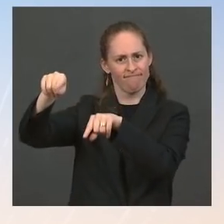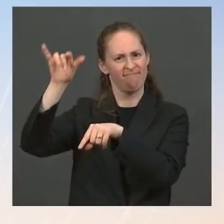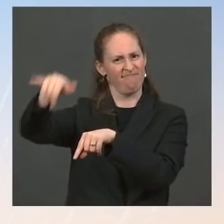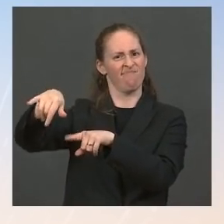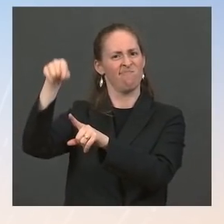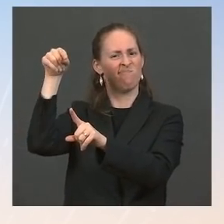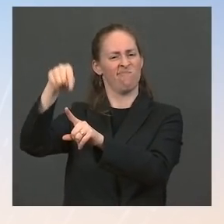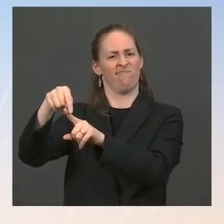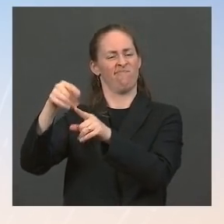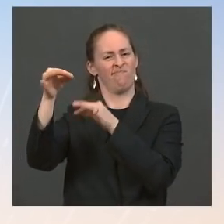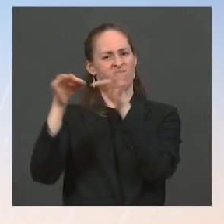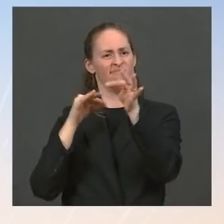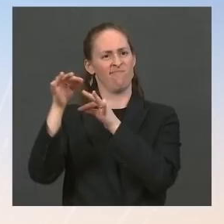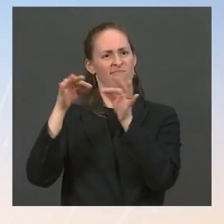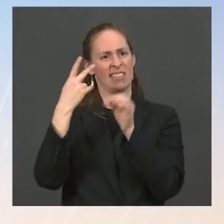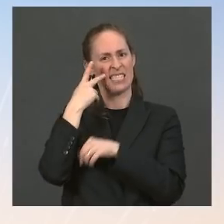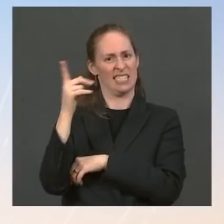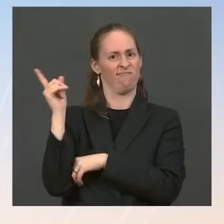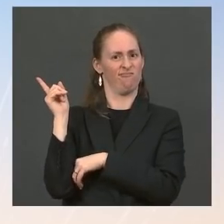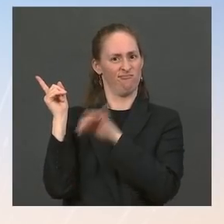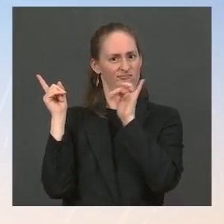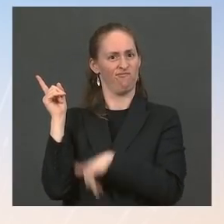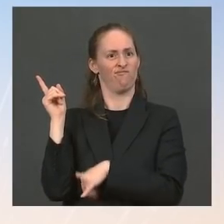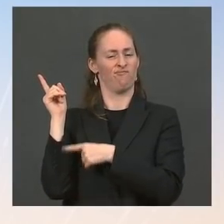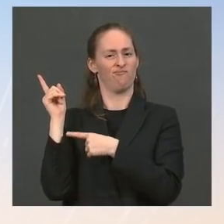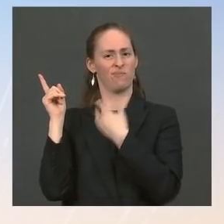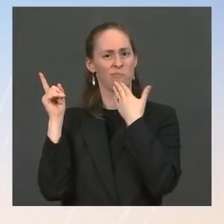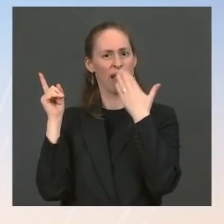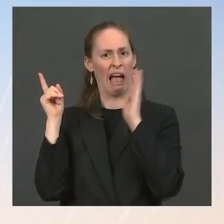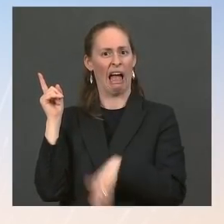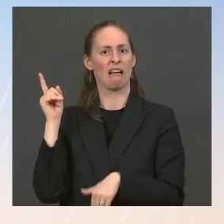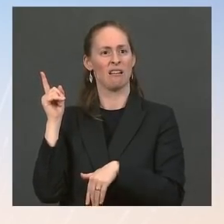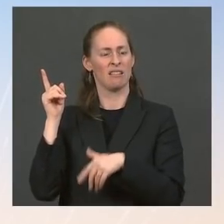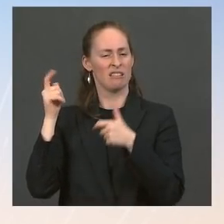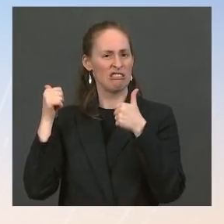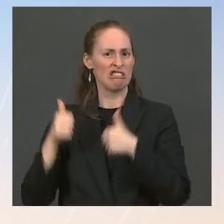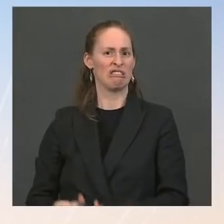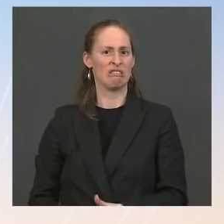to highlight that, highlight this bridge that is decrepit and needs to be rebuilt,